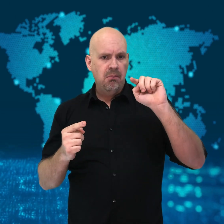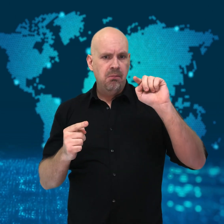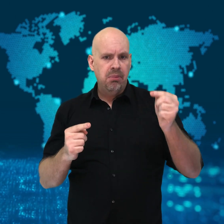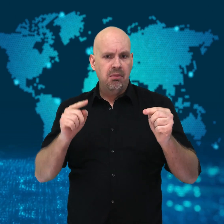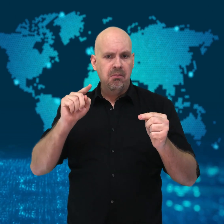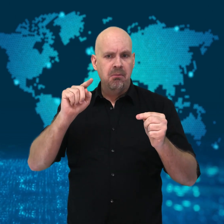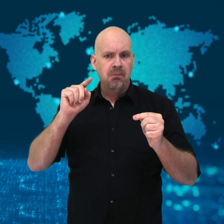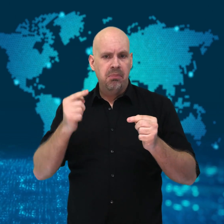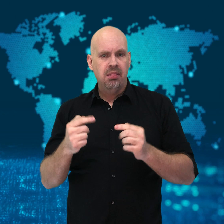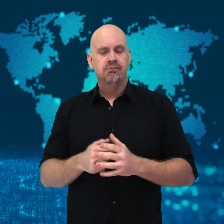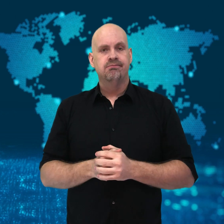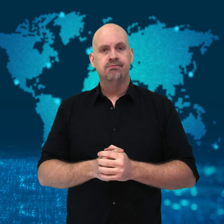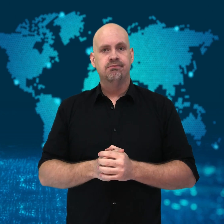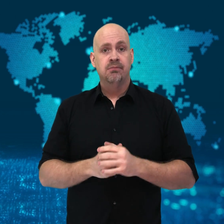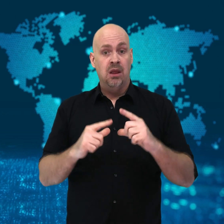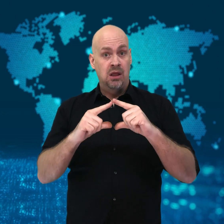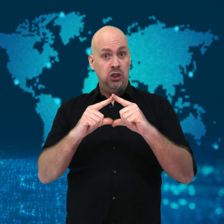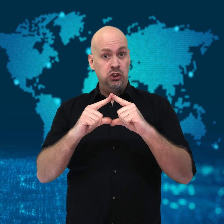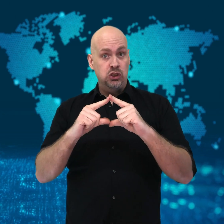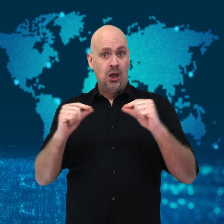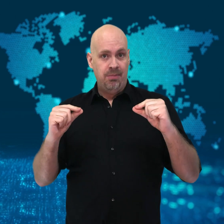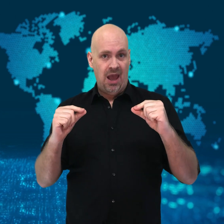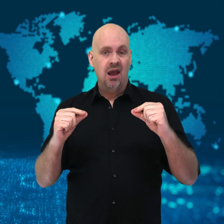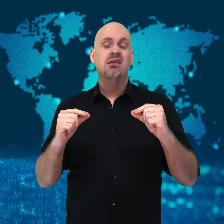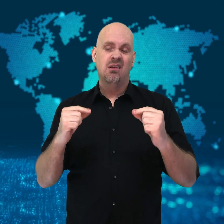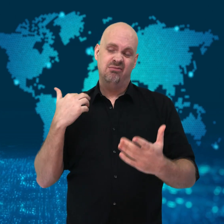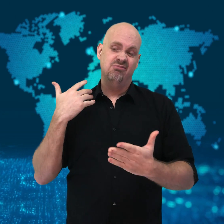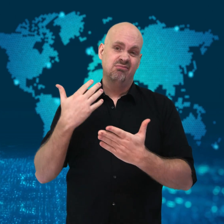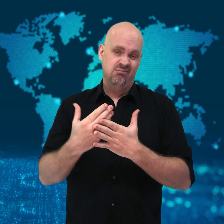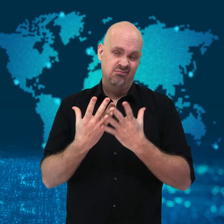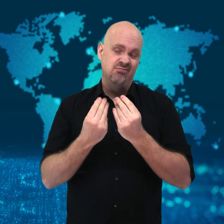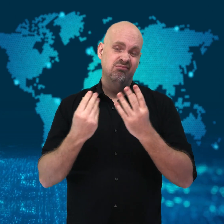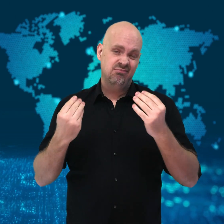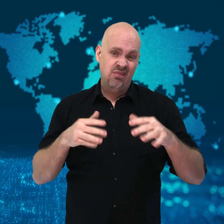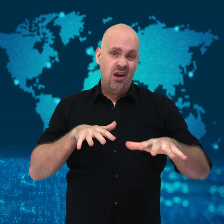Earthquakes are common in Japan,